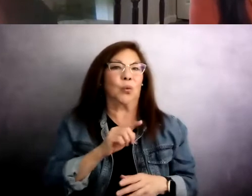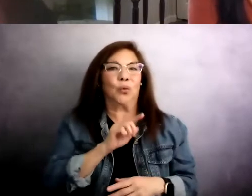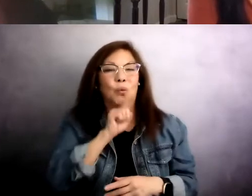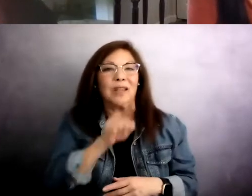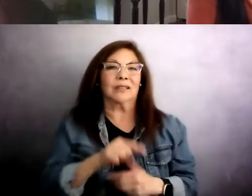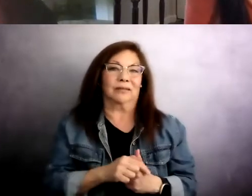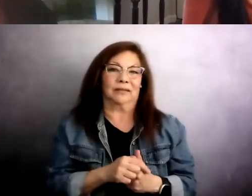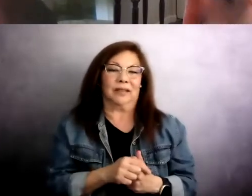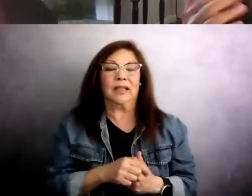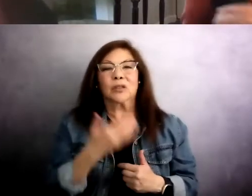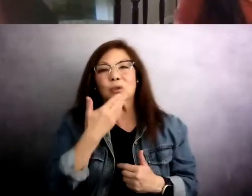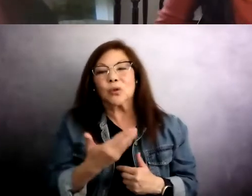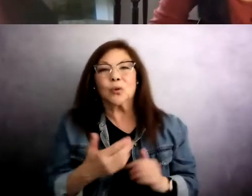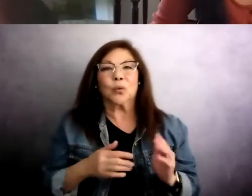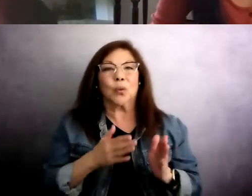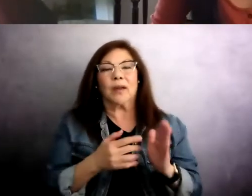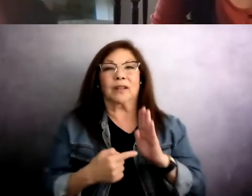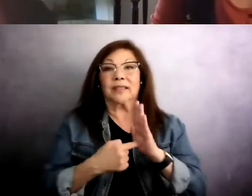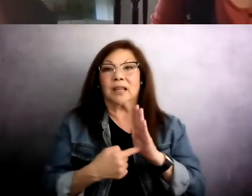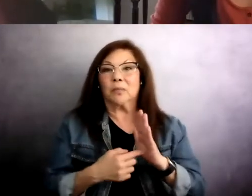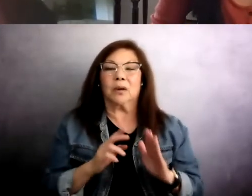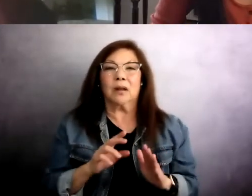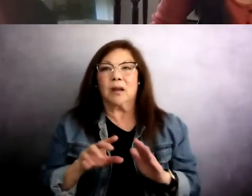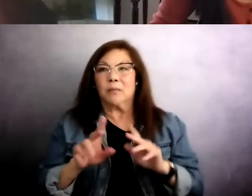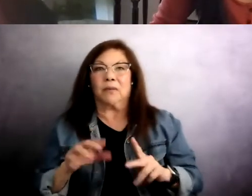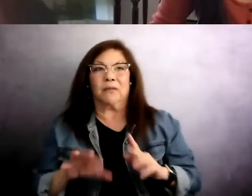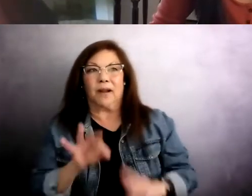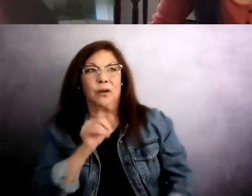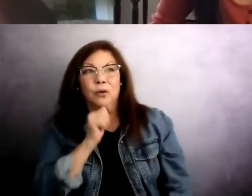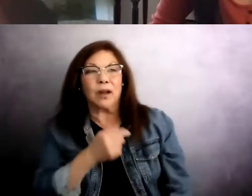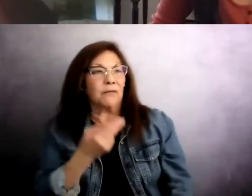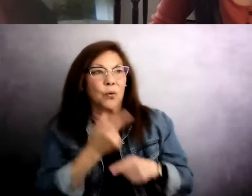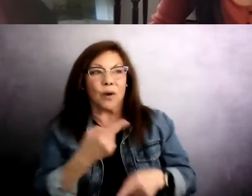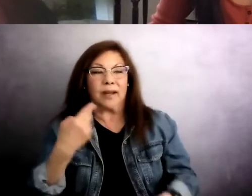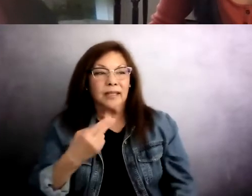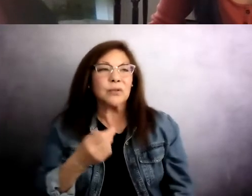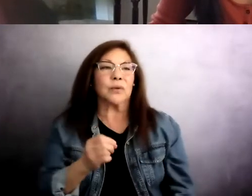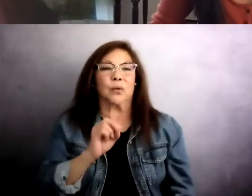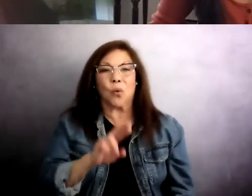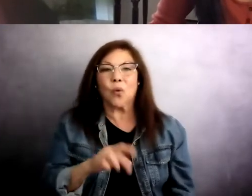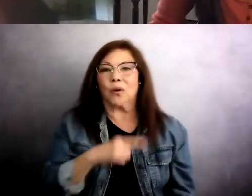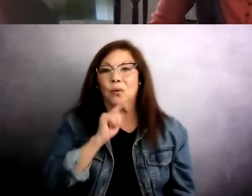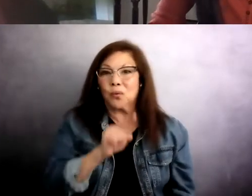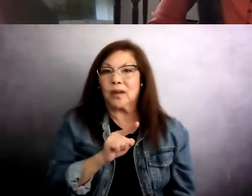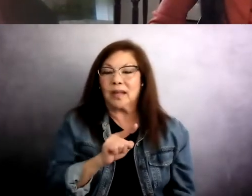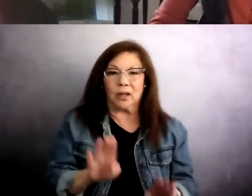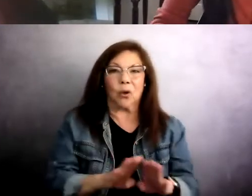for example, people find out that you do not have the right history or you are in fact opening up a gateway to hell.